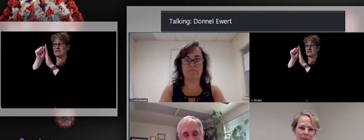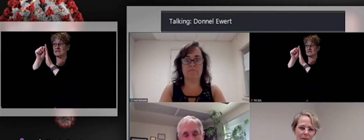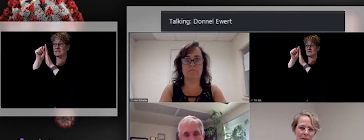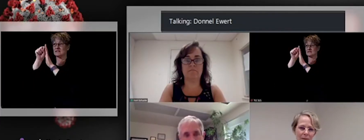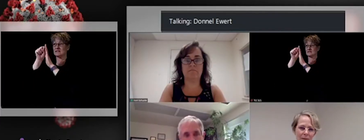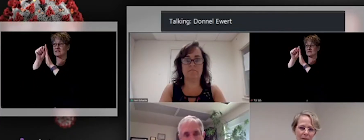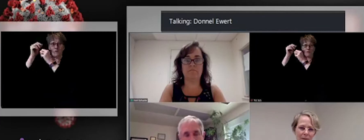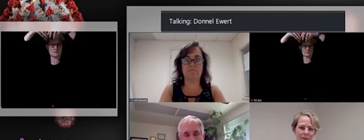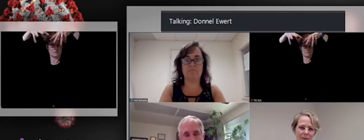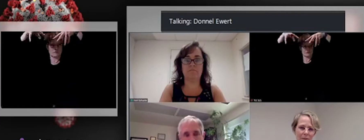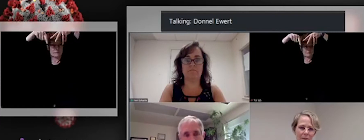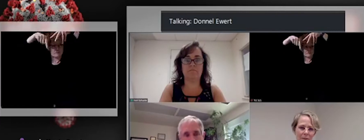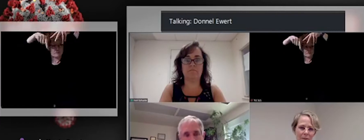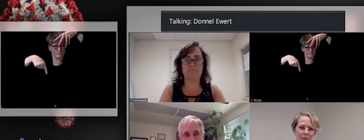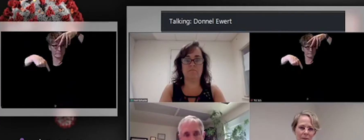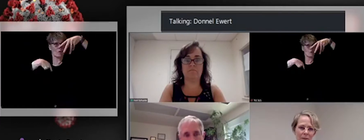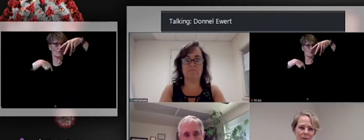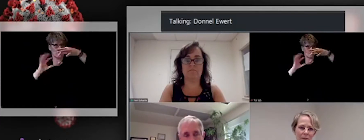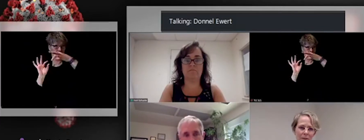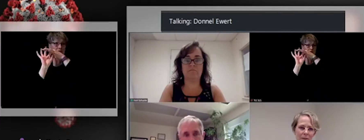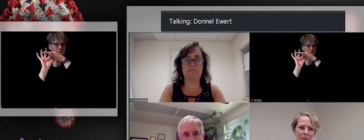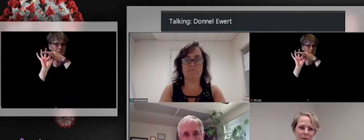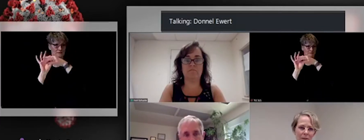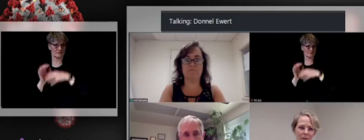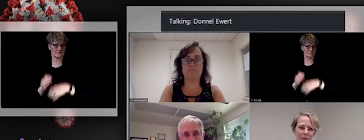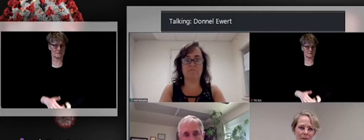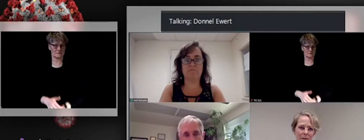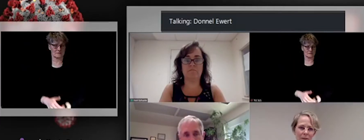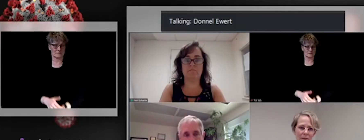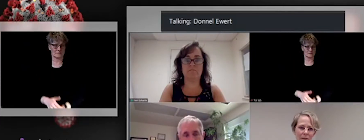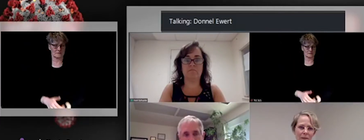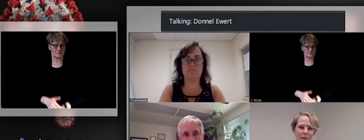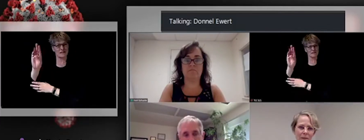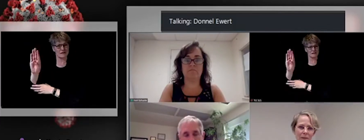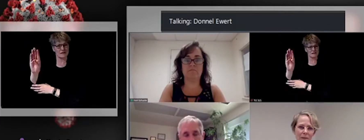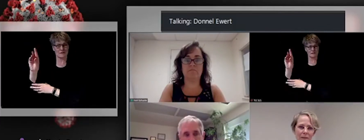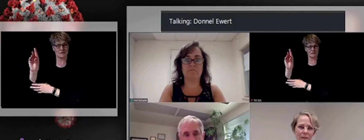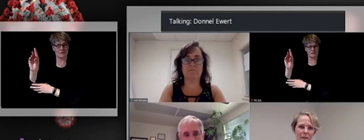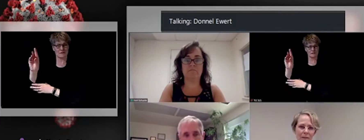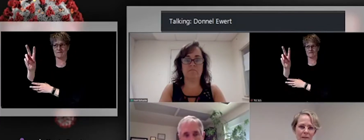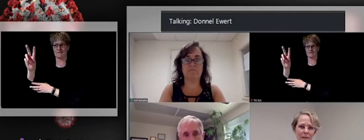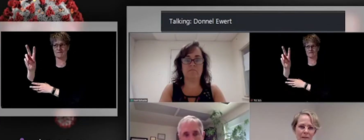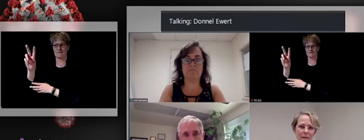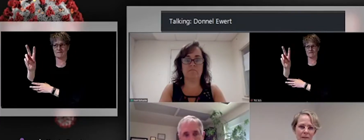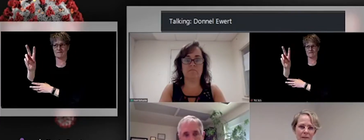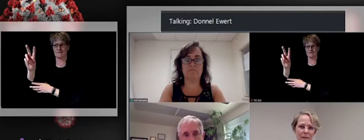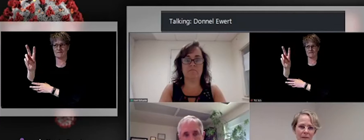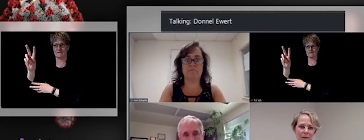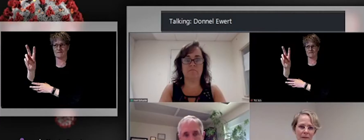So, we understand people are frustrated. We understand there's a there are impacts of